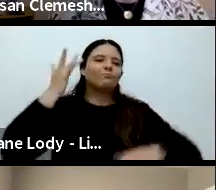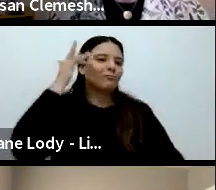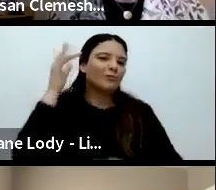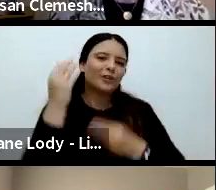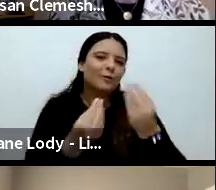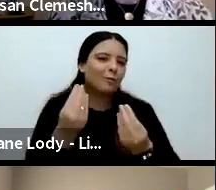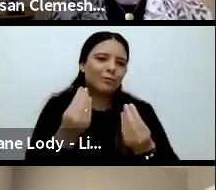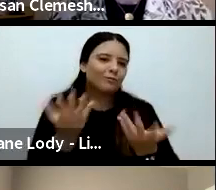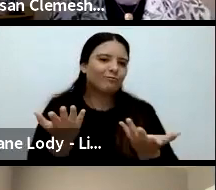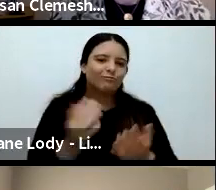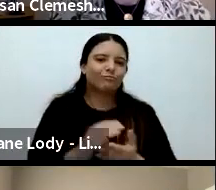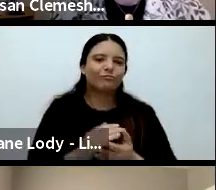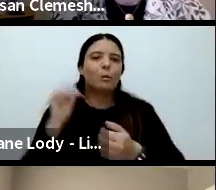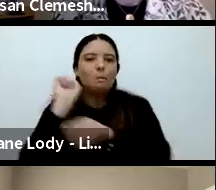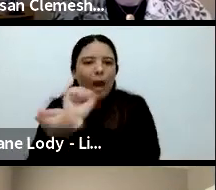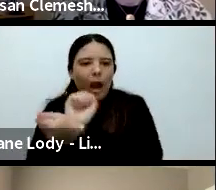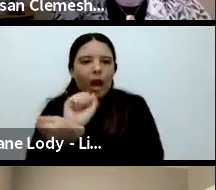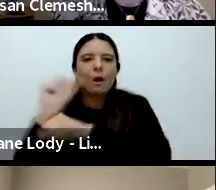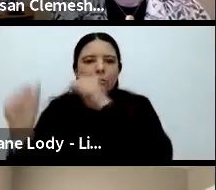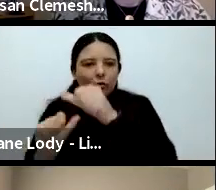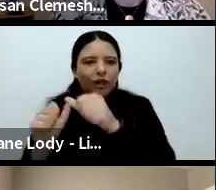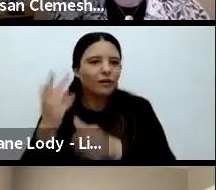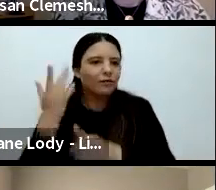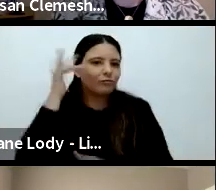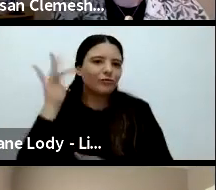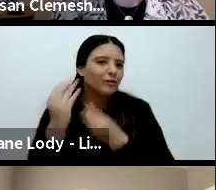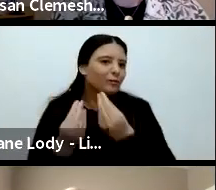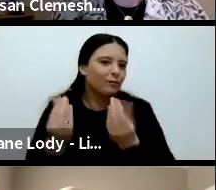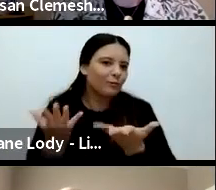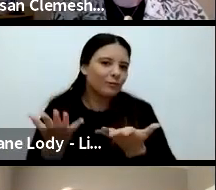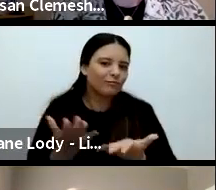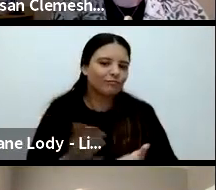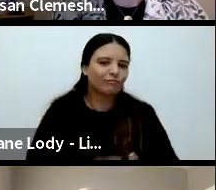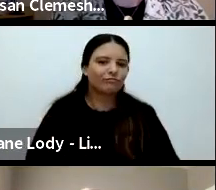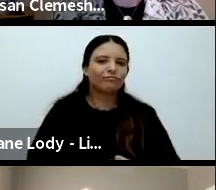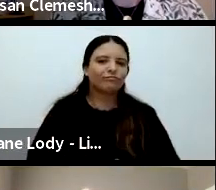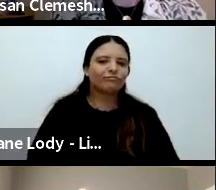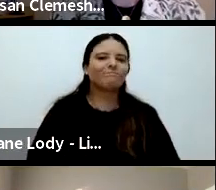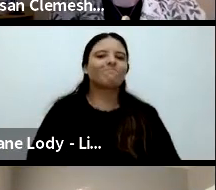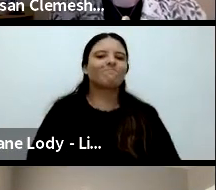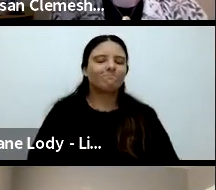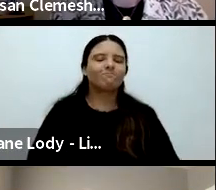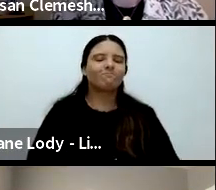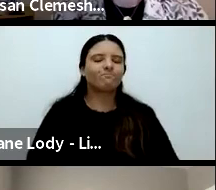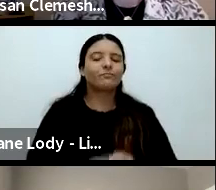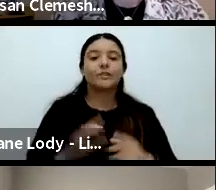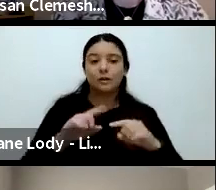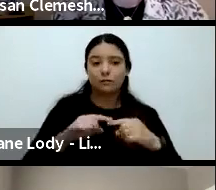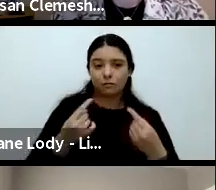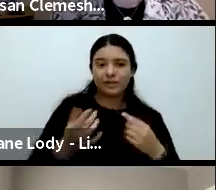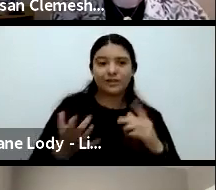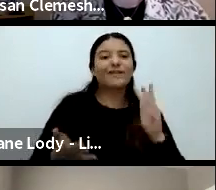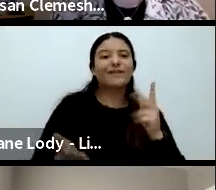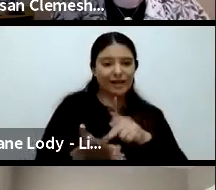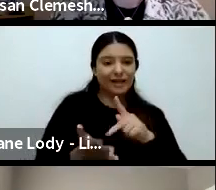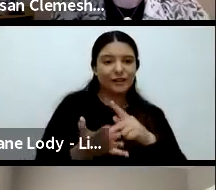But I. But I i would almost. have to go rebuild have to go rebuild schools for